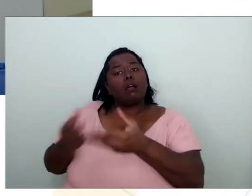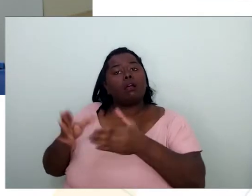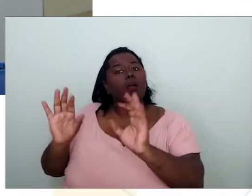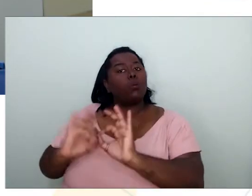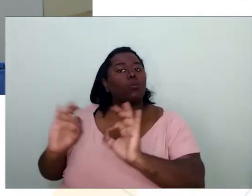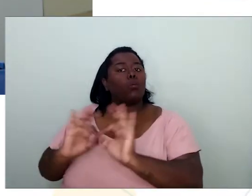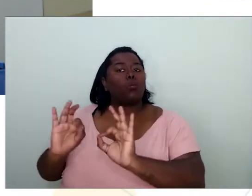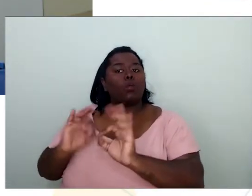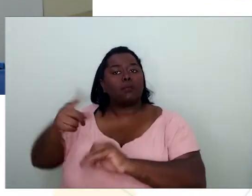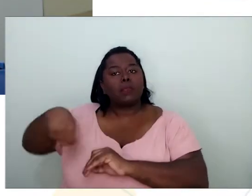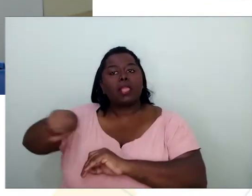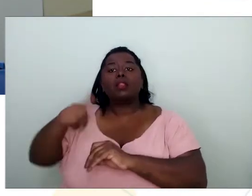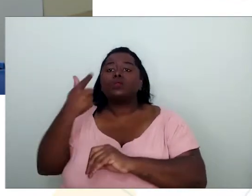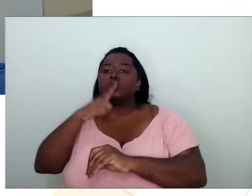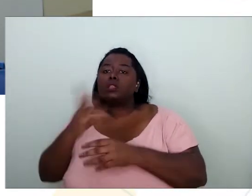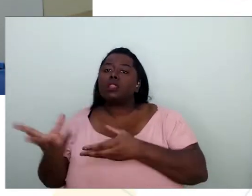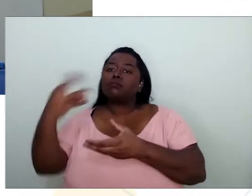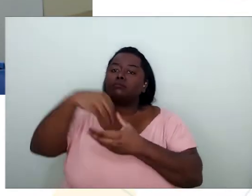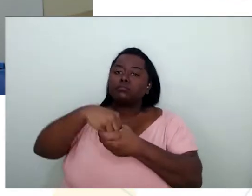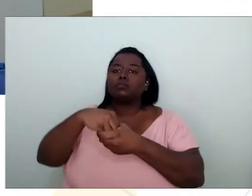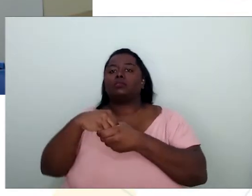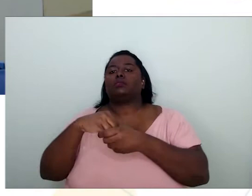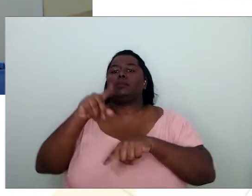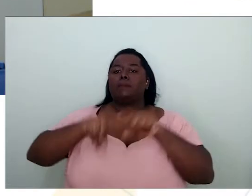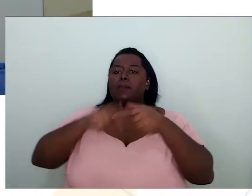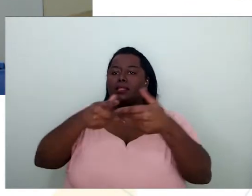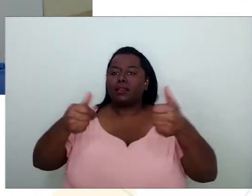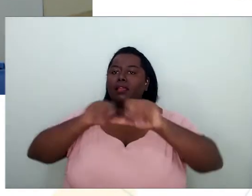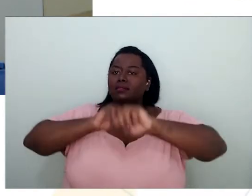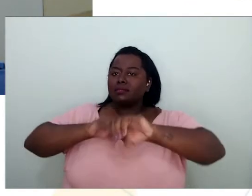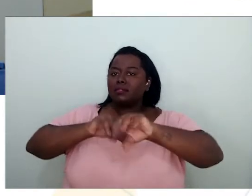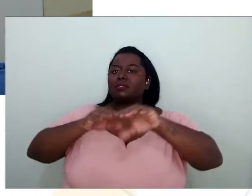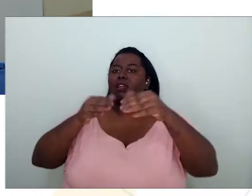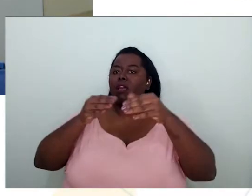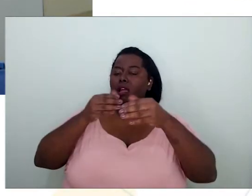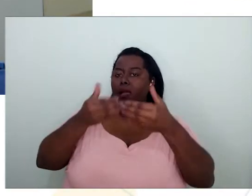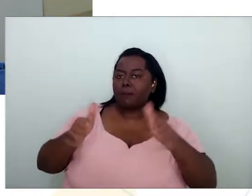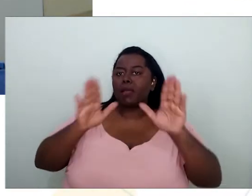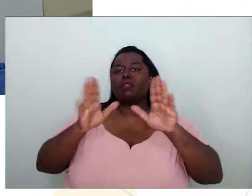educational resources in their teaching and learning. But you see I have been